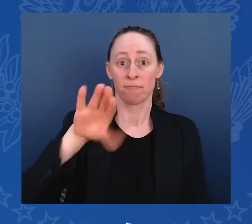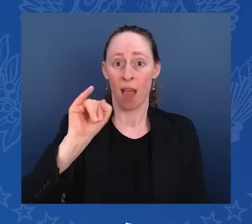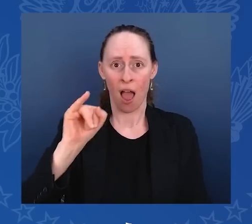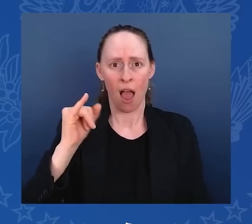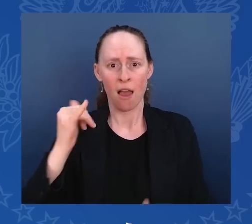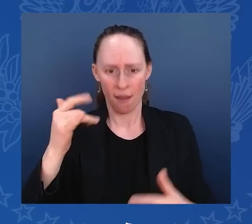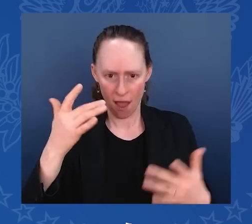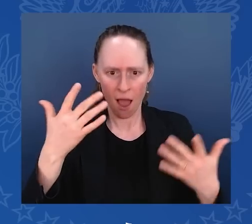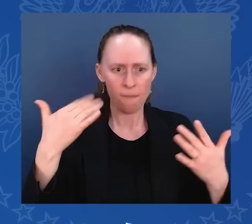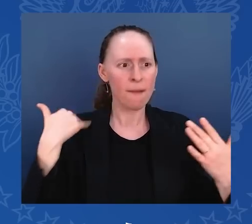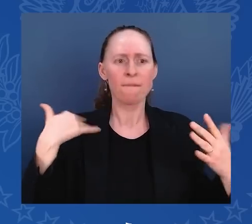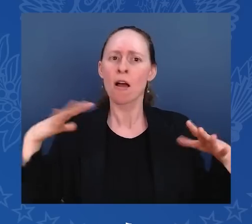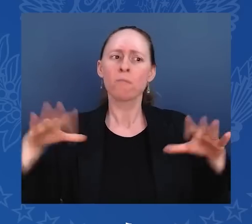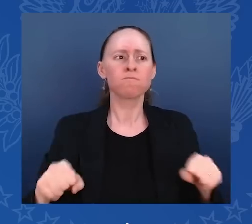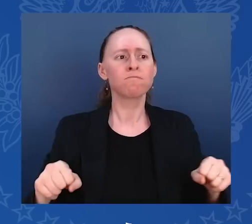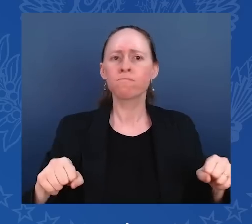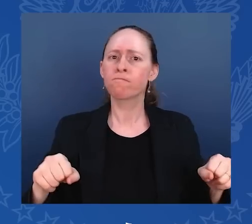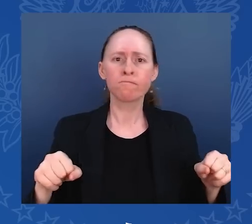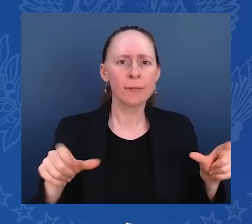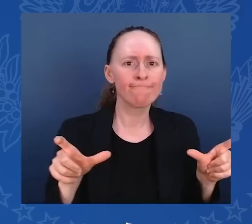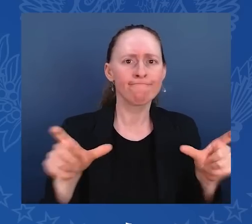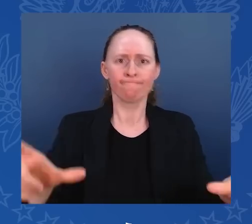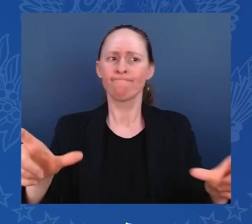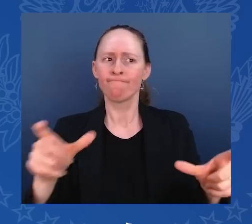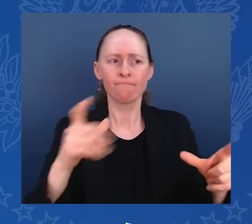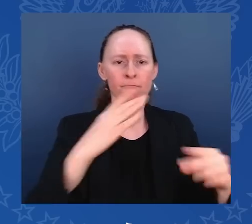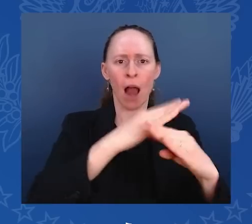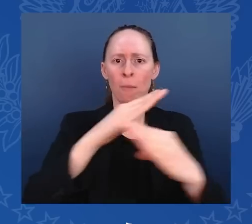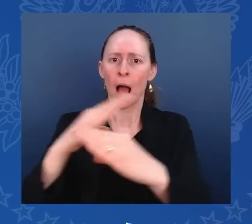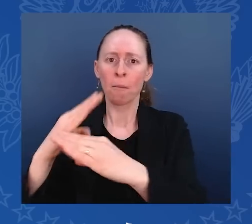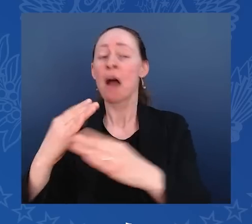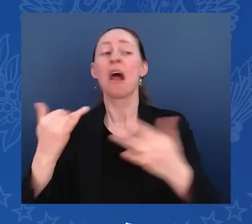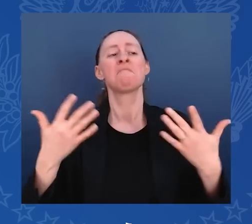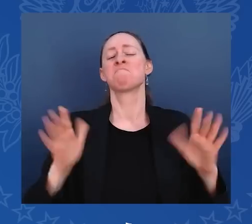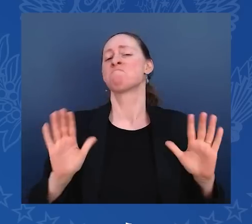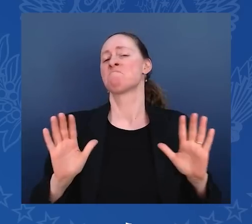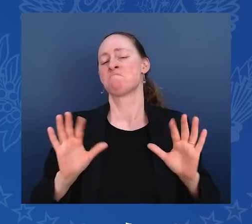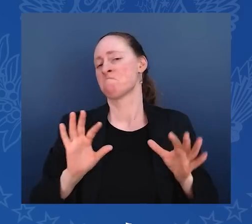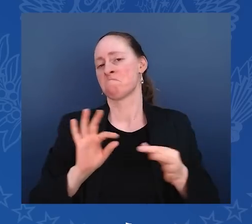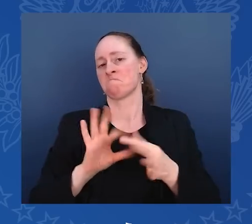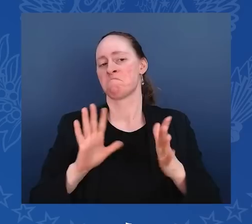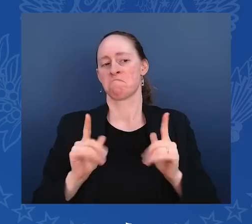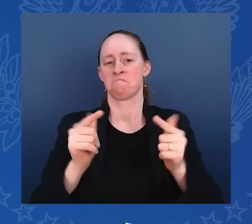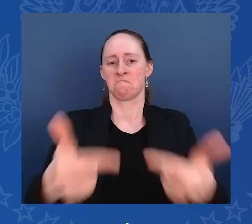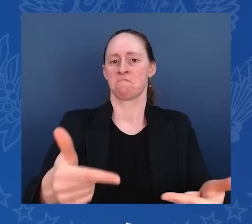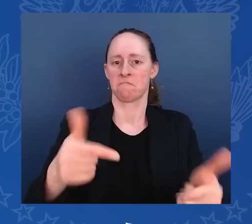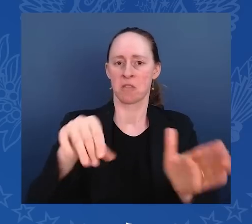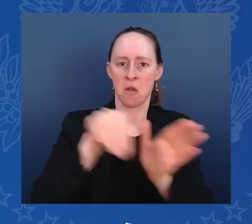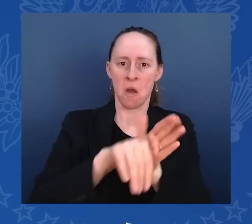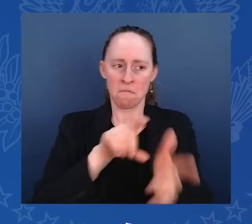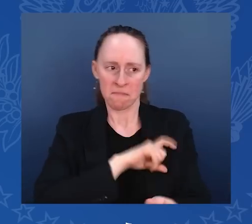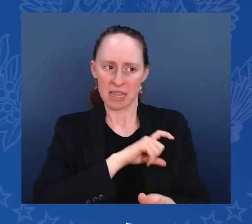and it should be open for business later today. The -- Bourbon Street. The people of New Orleans are sending an unmistakable message: